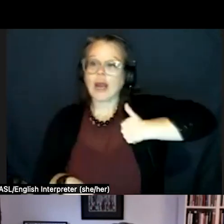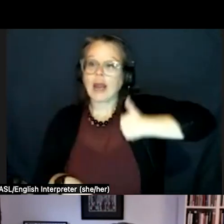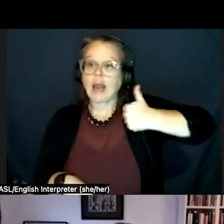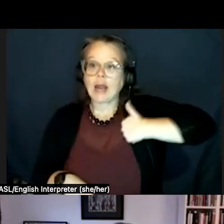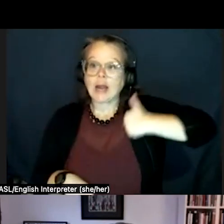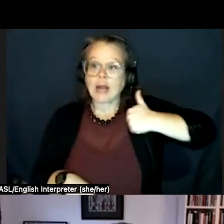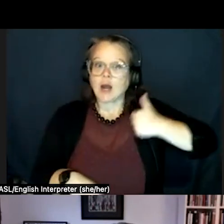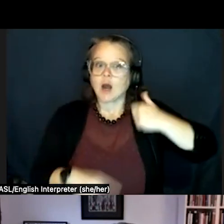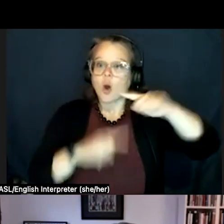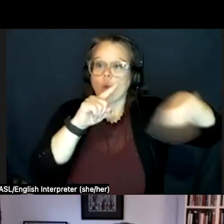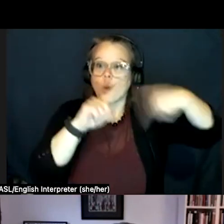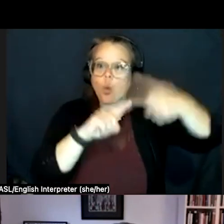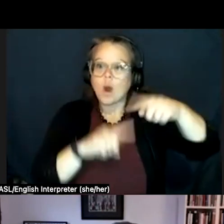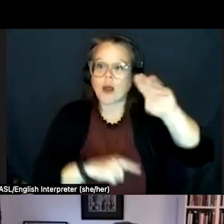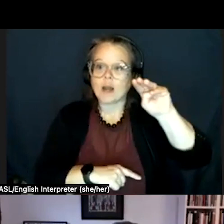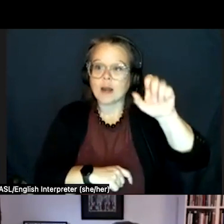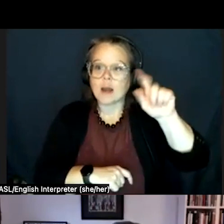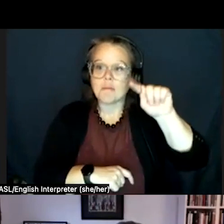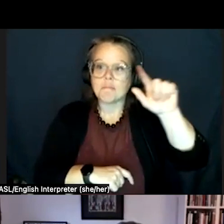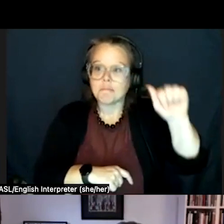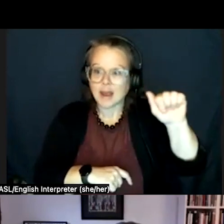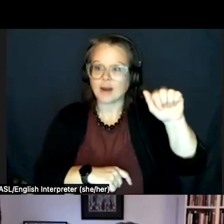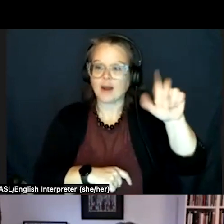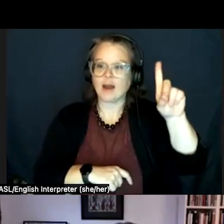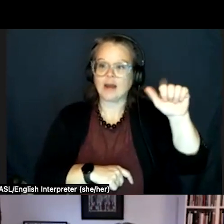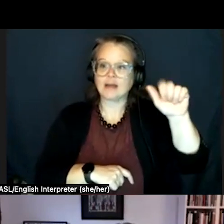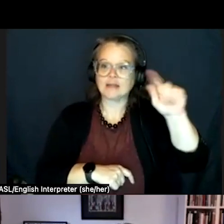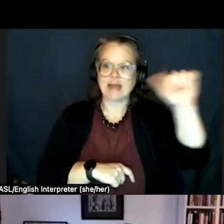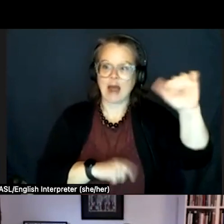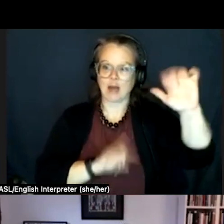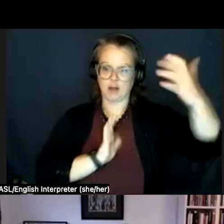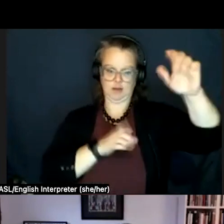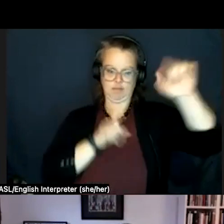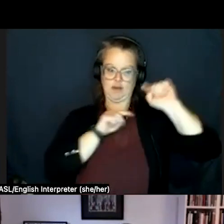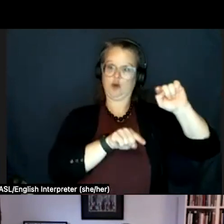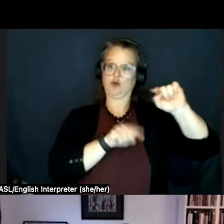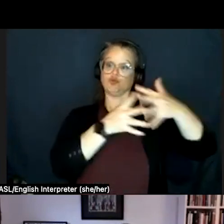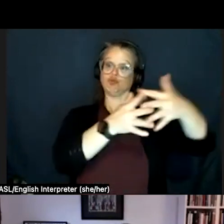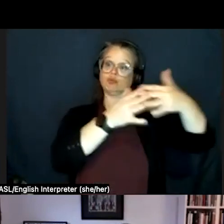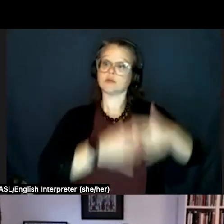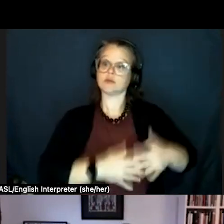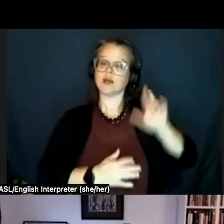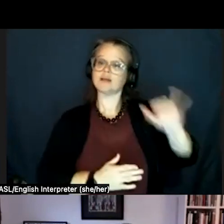availability and seasons, and it just makes it that much easier to make decisions like that.